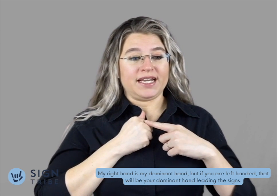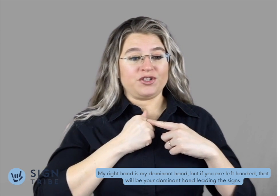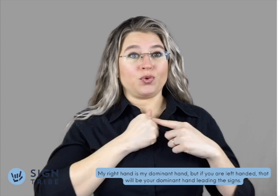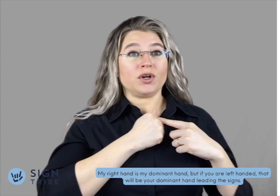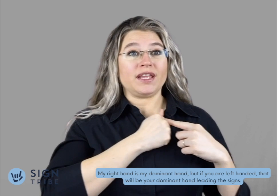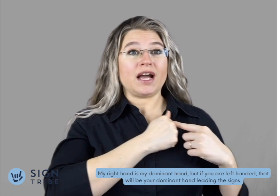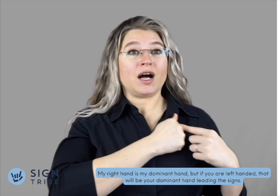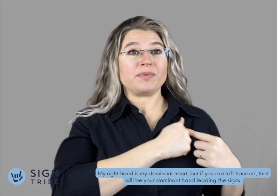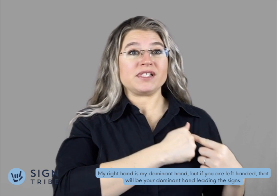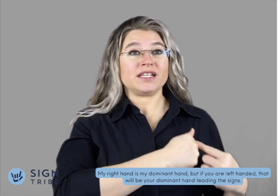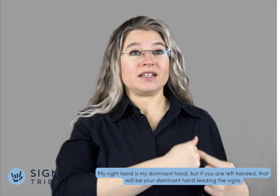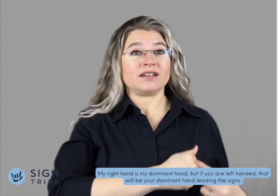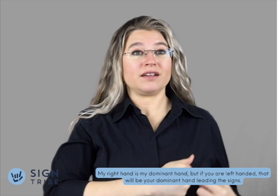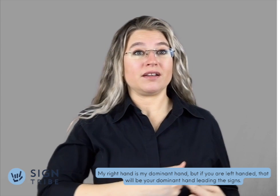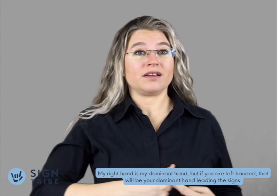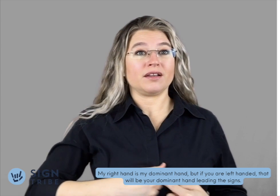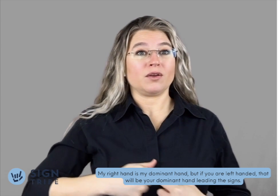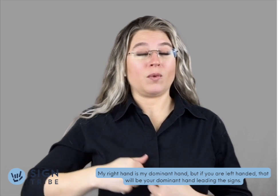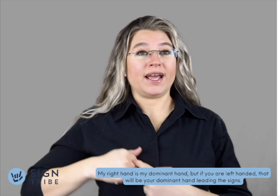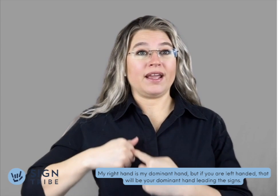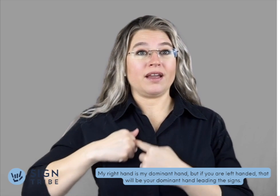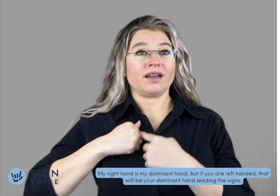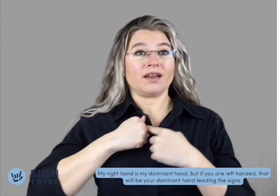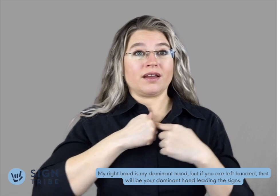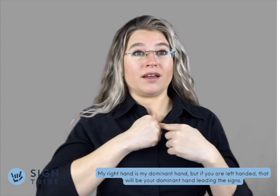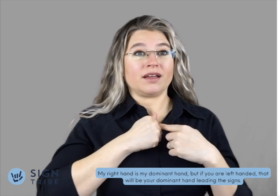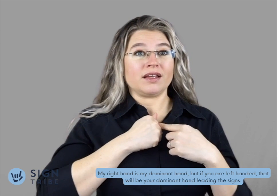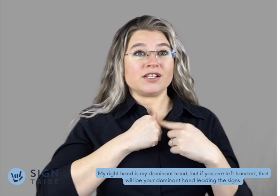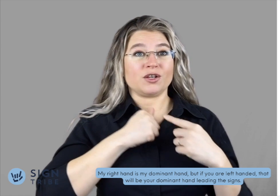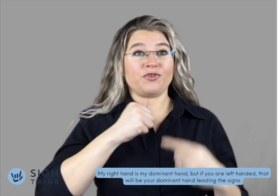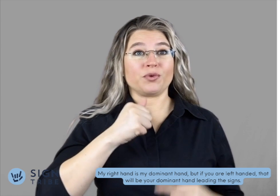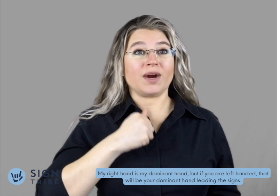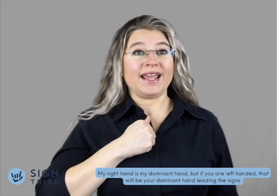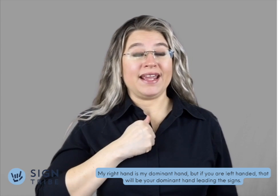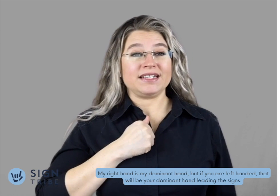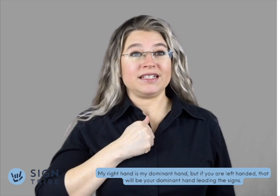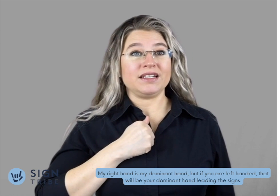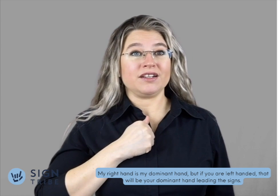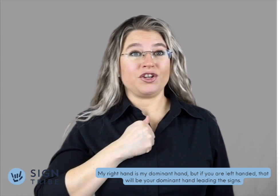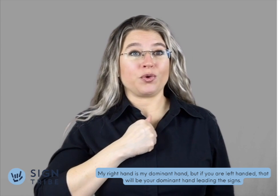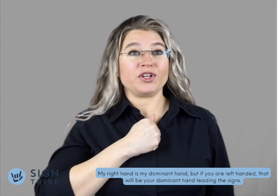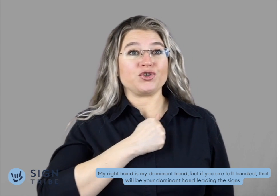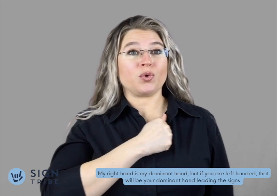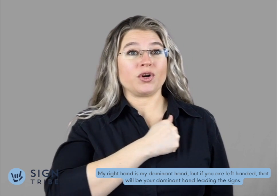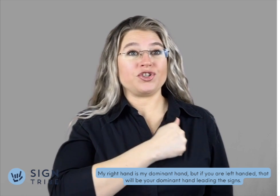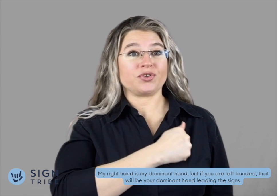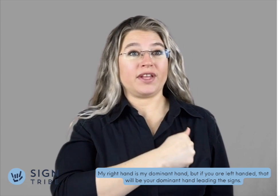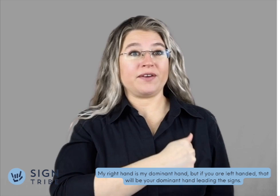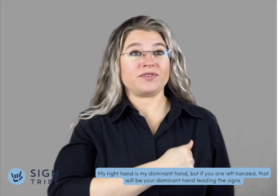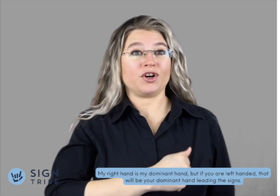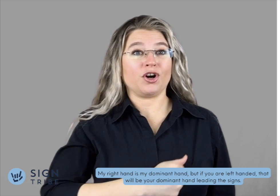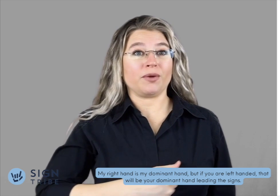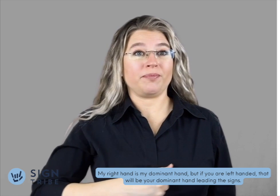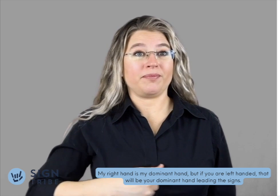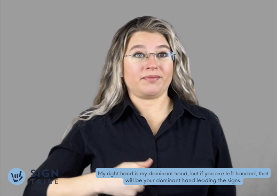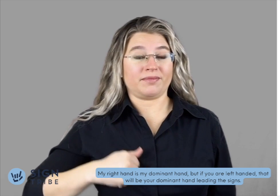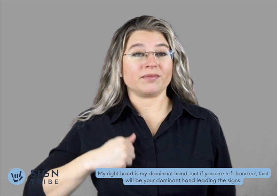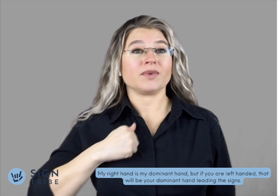toward the opposite way. So if you're right handed, you're going toward your left arm.